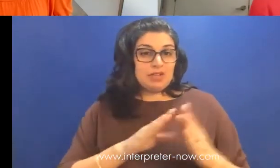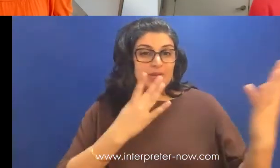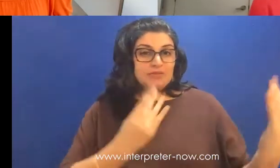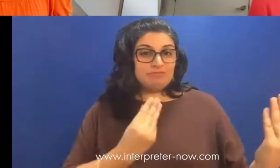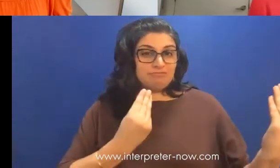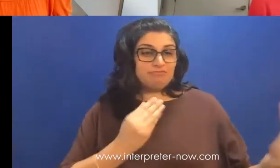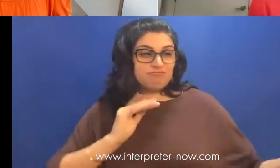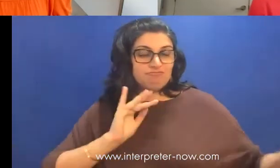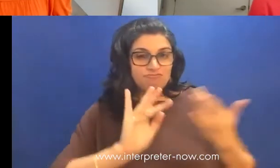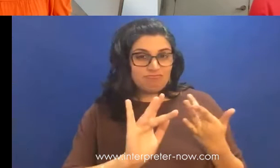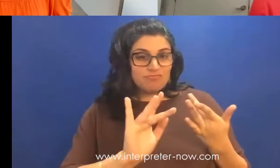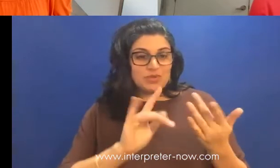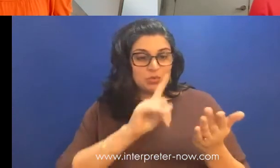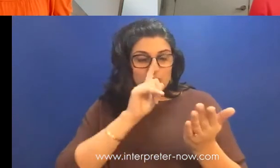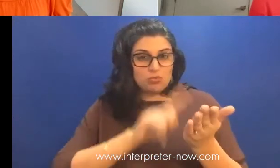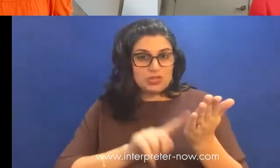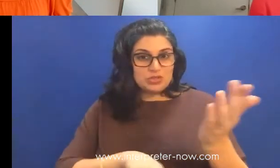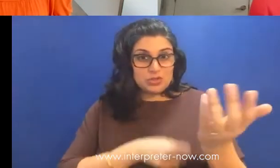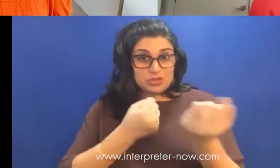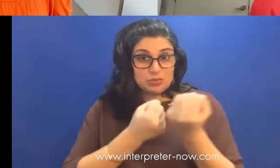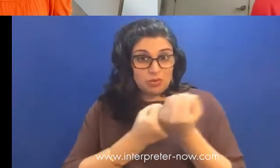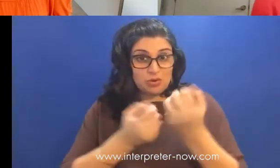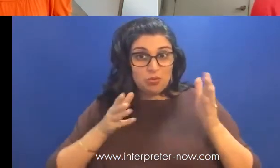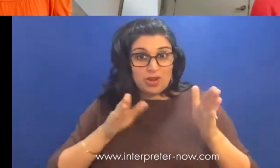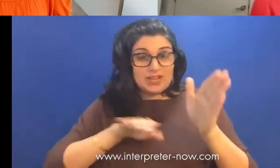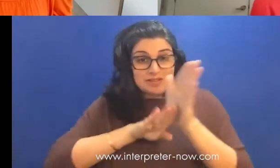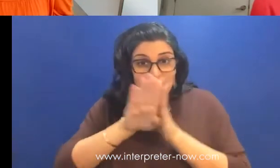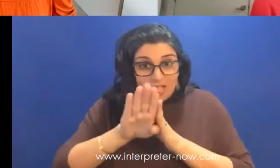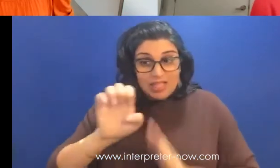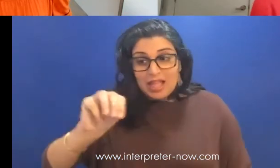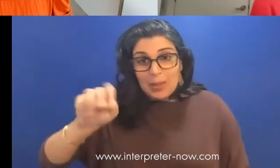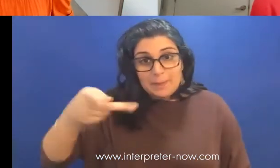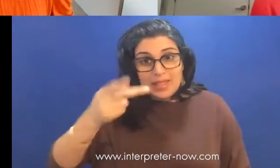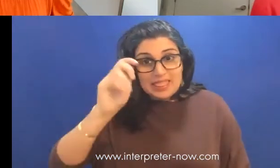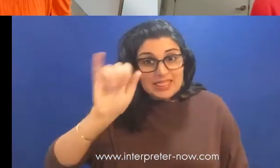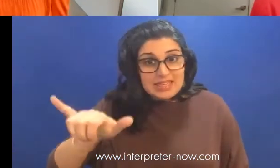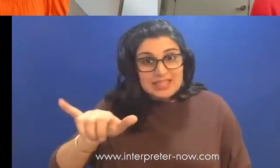back way to develop empathy, and one that I found very powerful in my own life as a